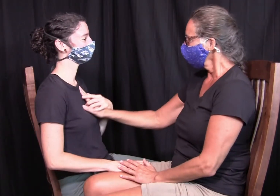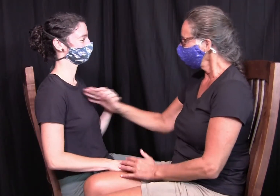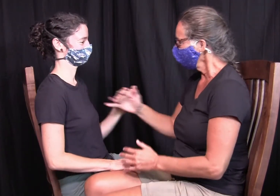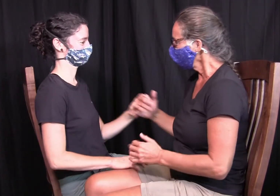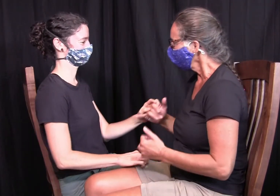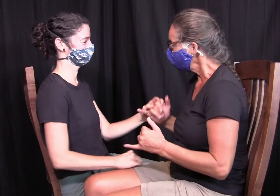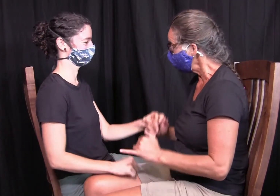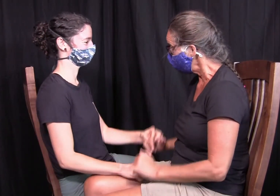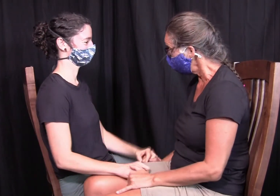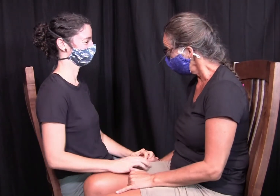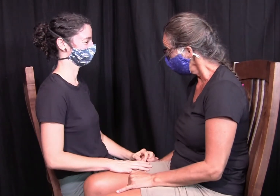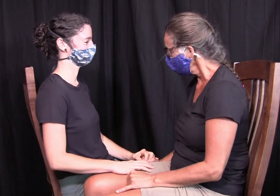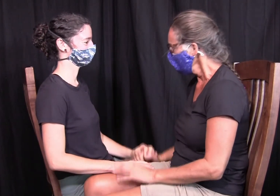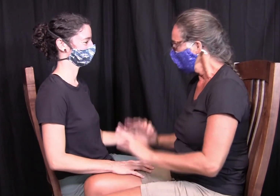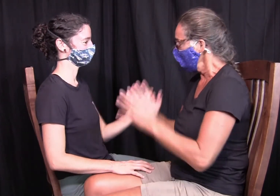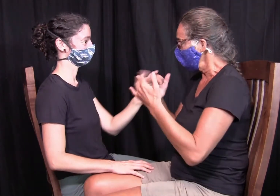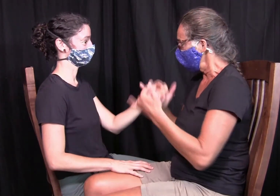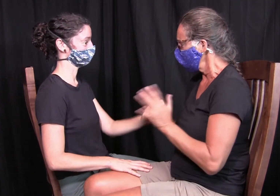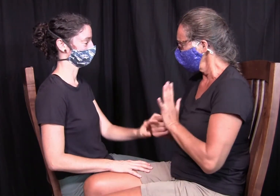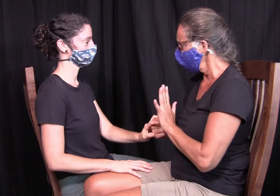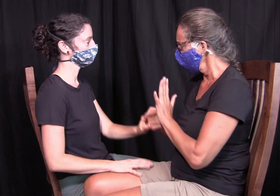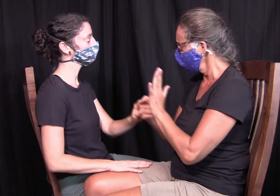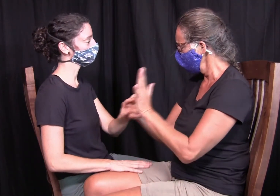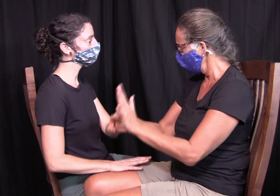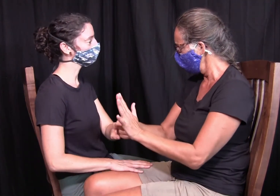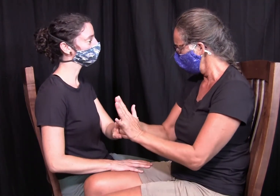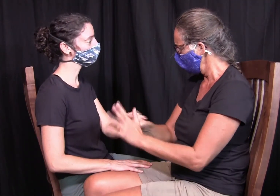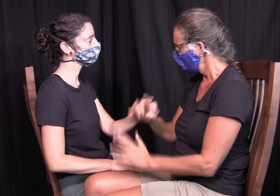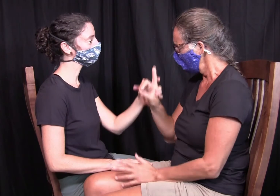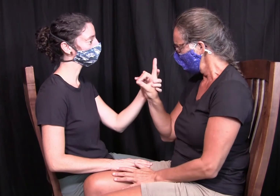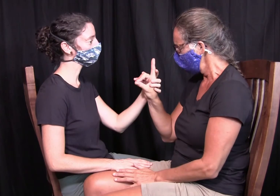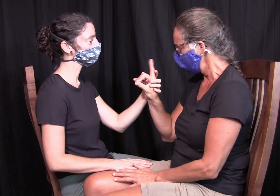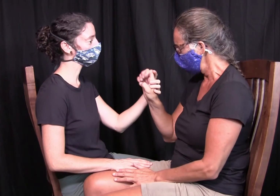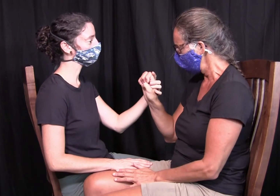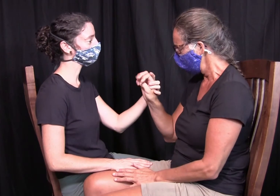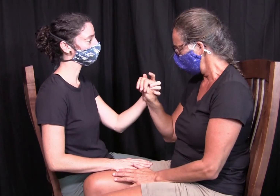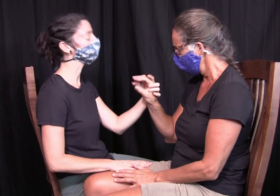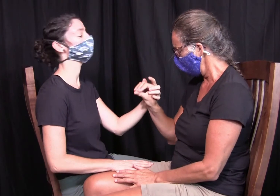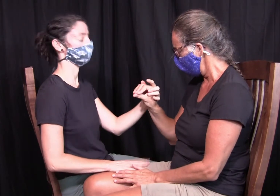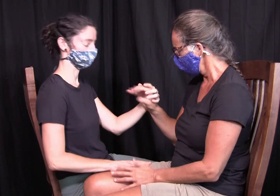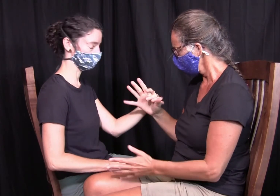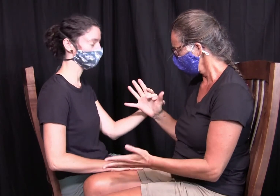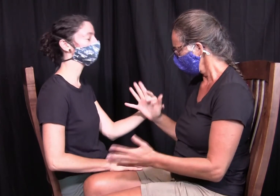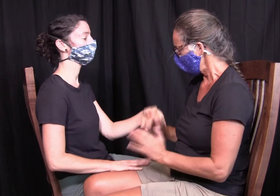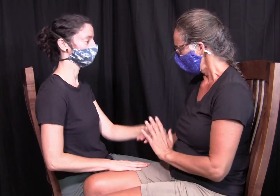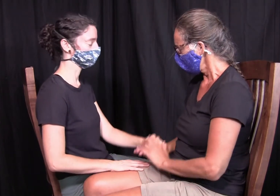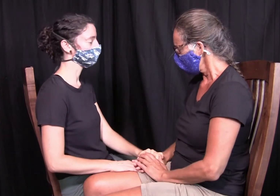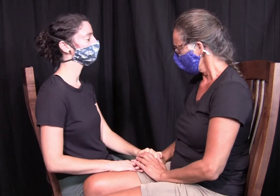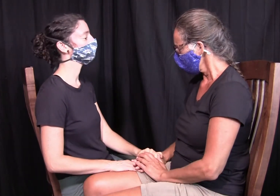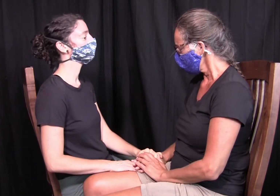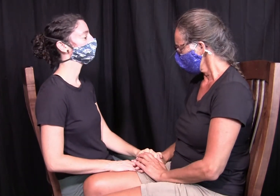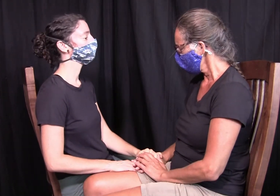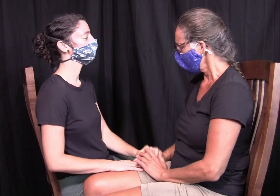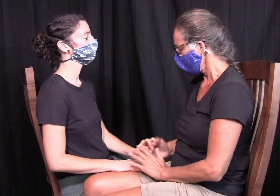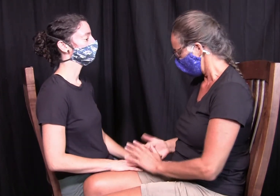Let's begin with a demonstration. I'll initiate the conversation, and we will get your hand in the backchanneling position as I might do with a child.